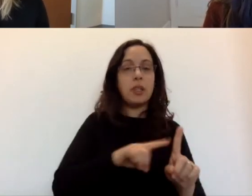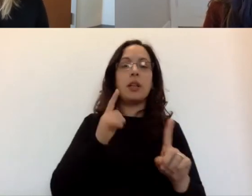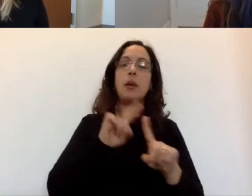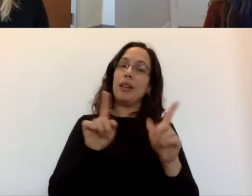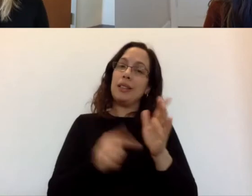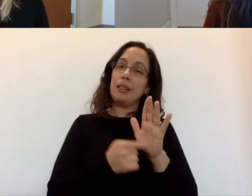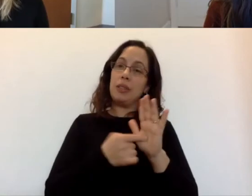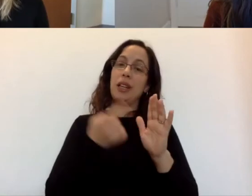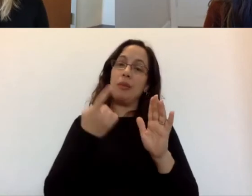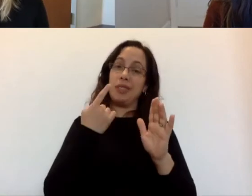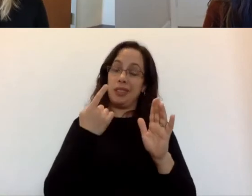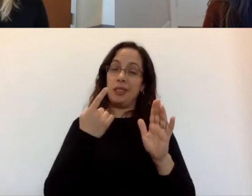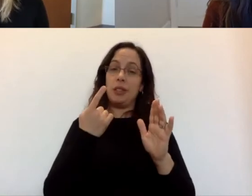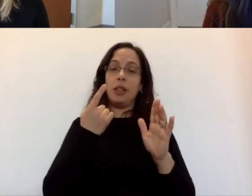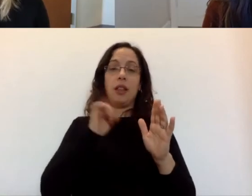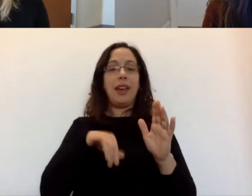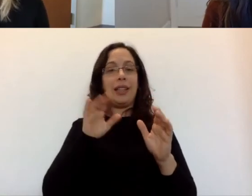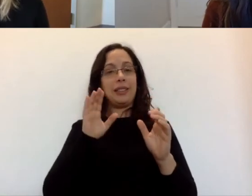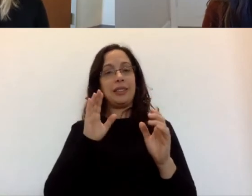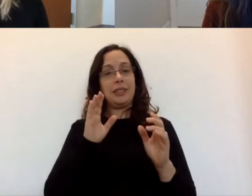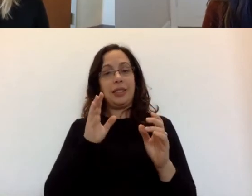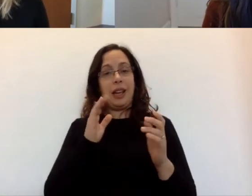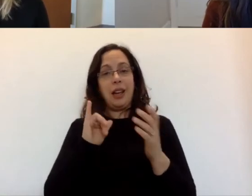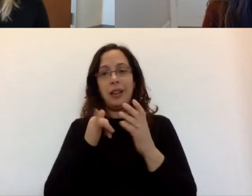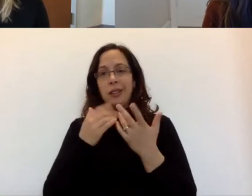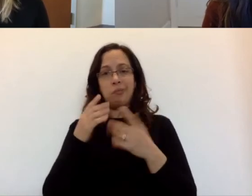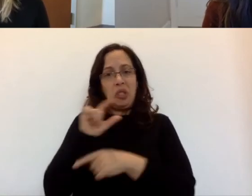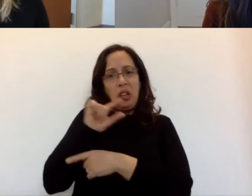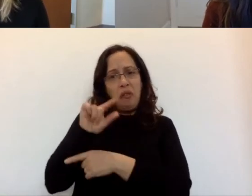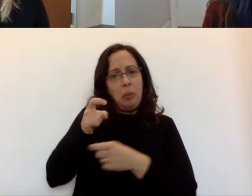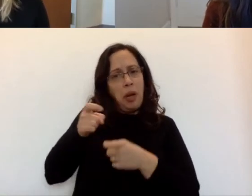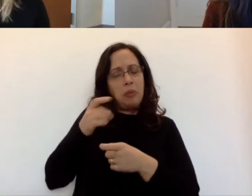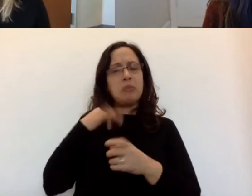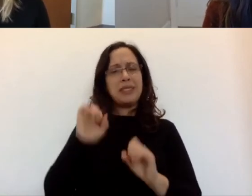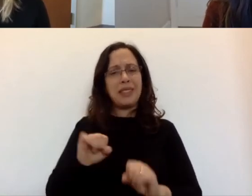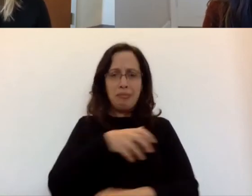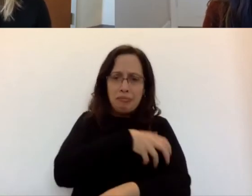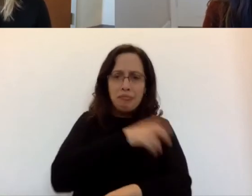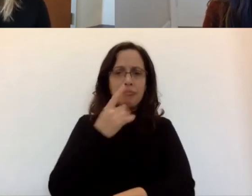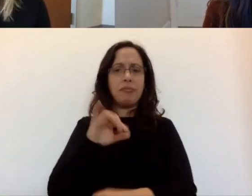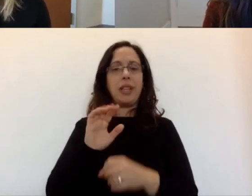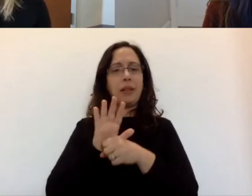crushed by the use of brutality by the use of force and that the history of the Middle East